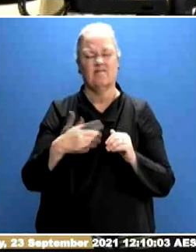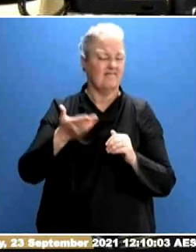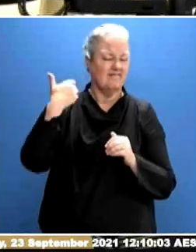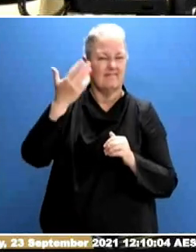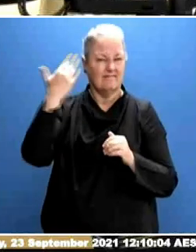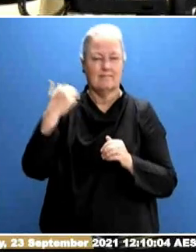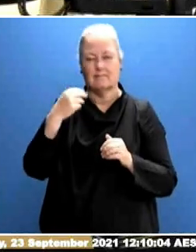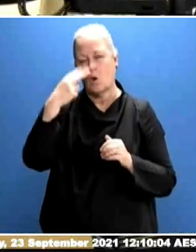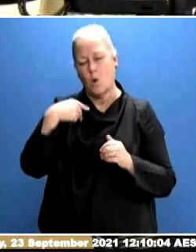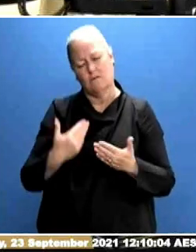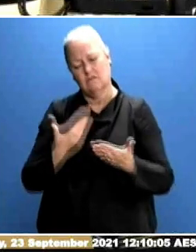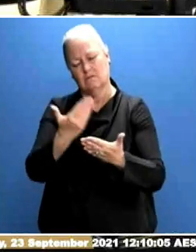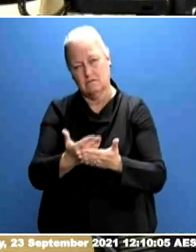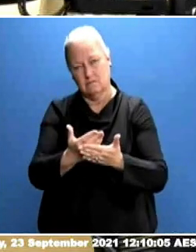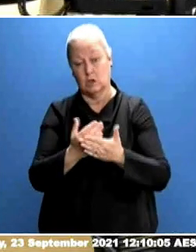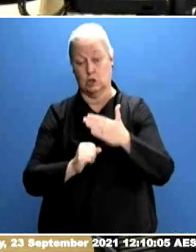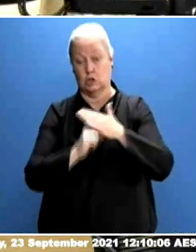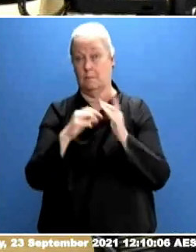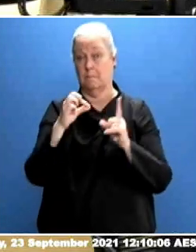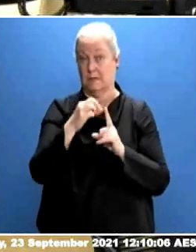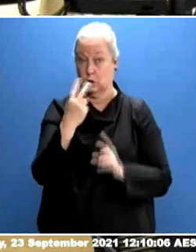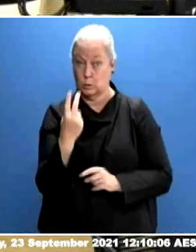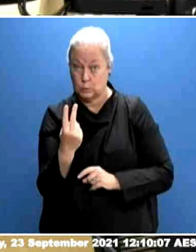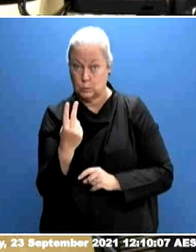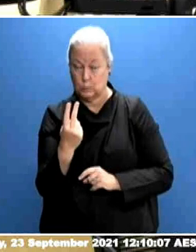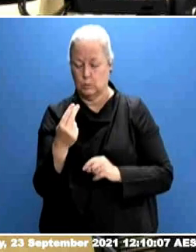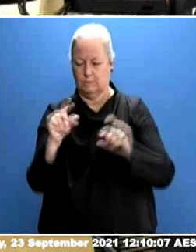the top of page 2 of the letter, it's noted that in contrast